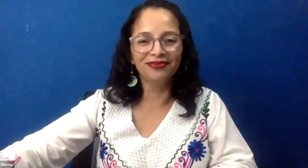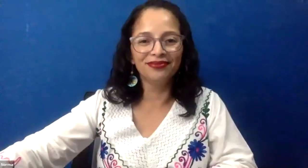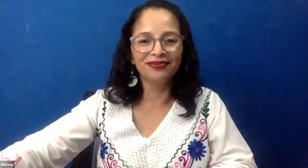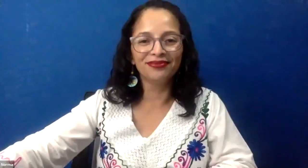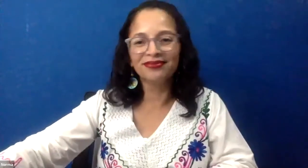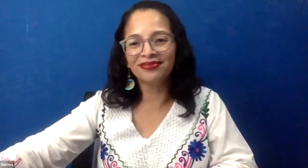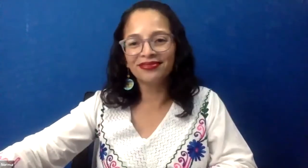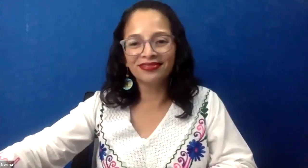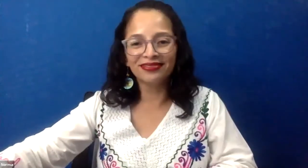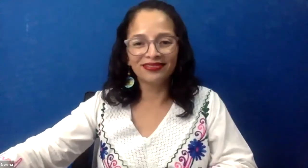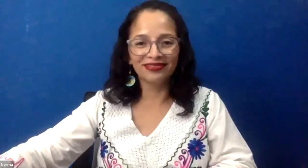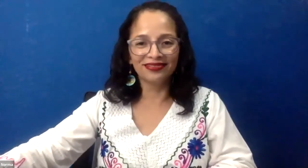Next question.